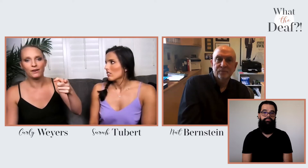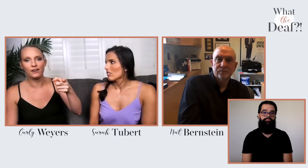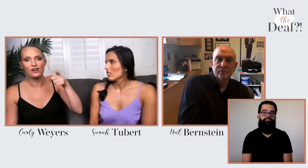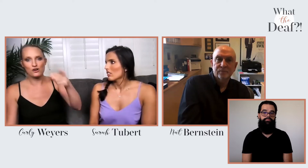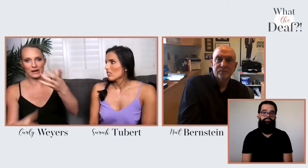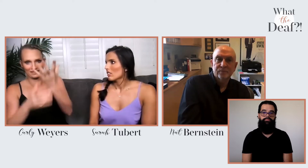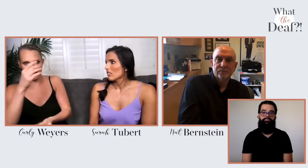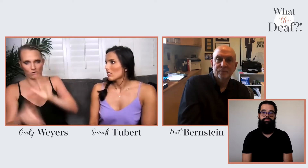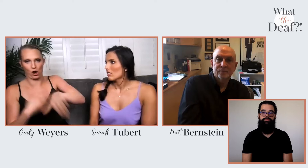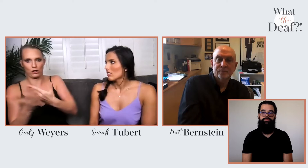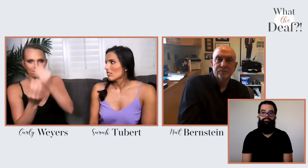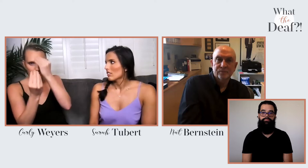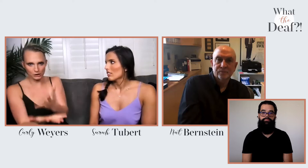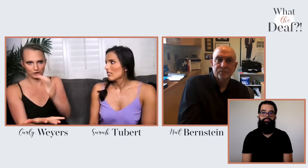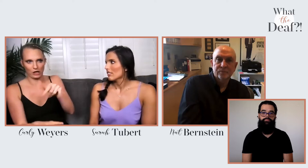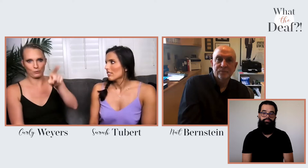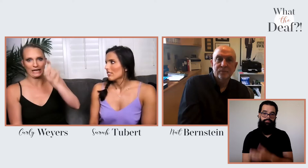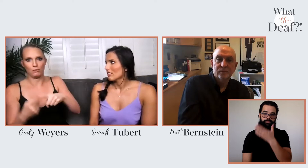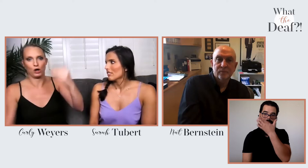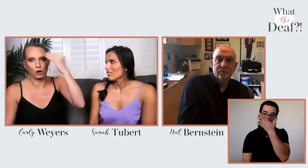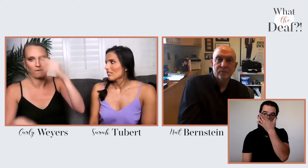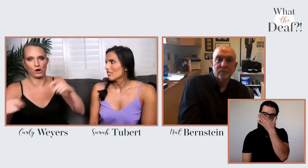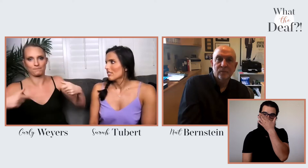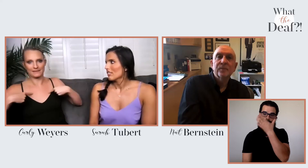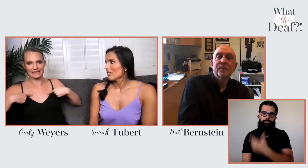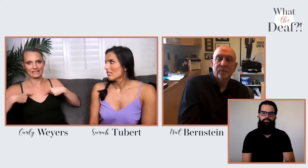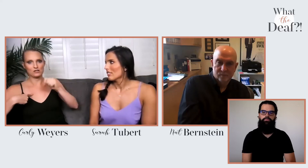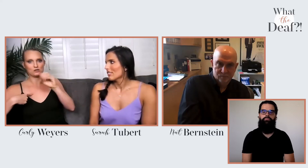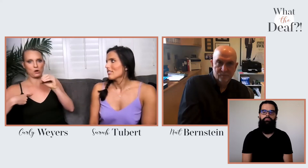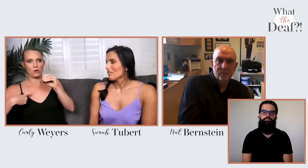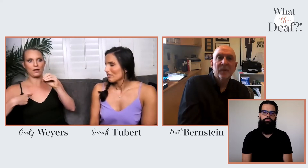you need the interpreter too. Cause you are losing all the information that you need to know from me.